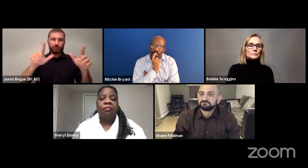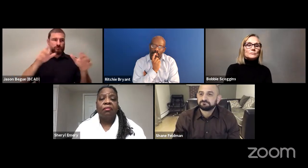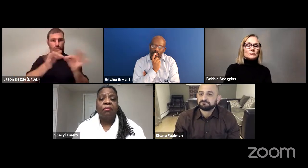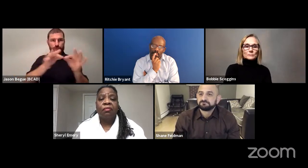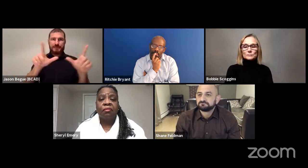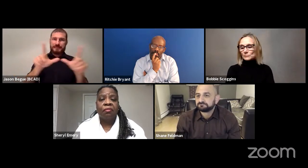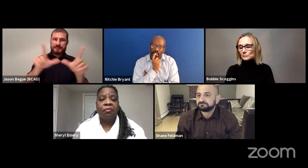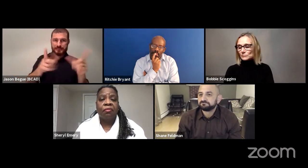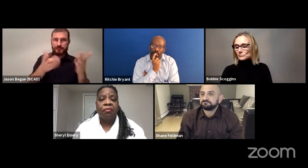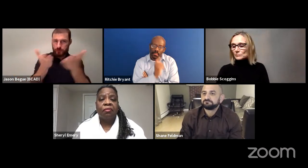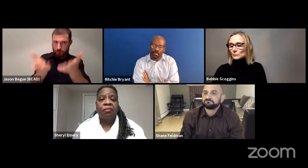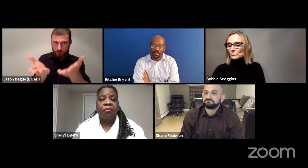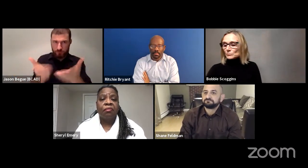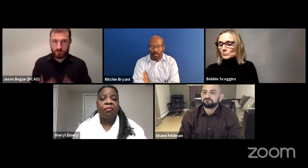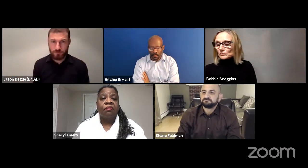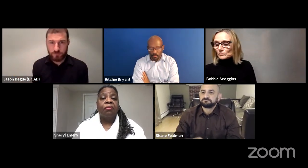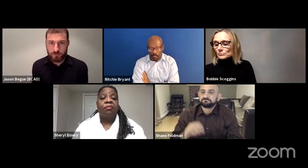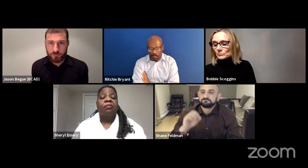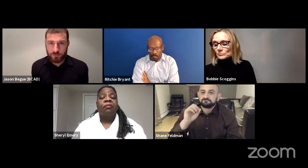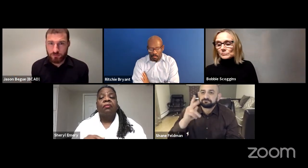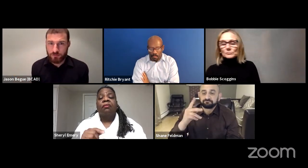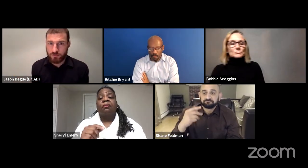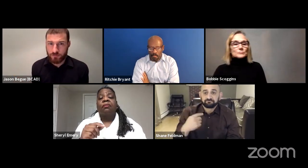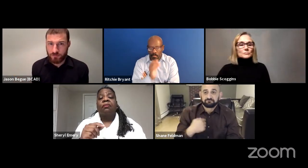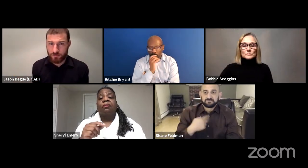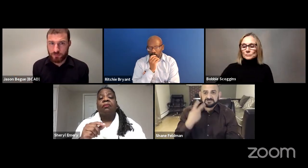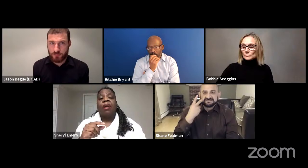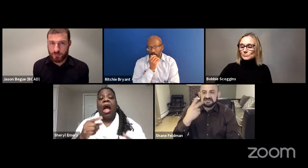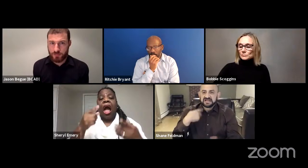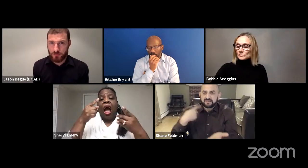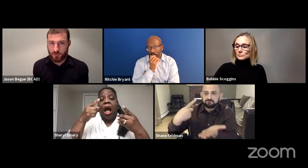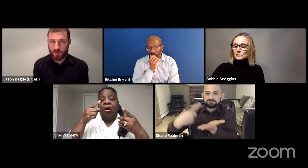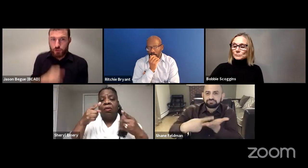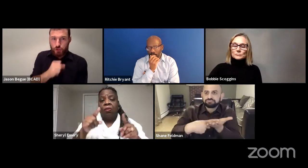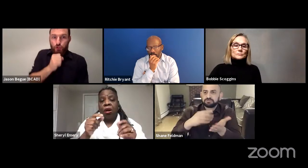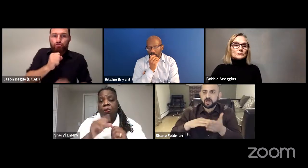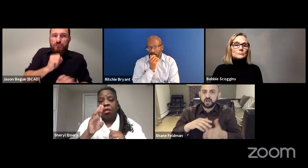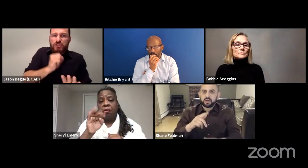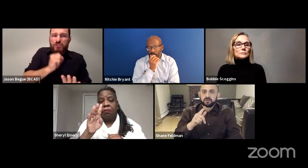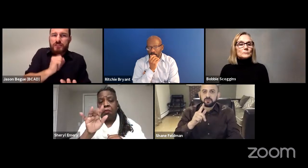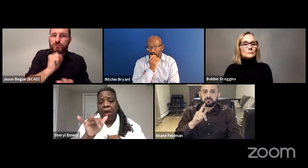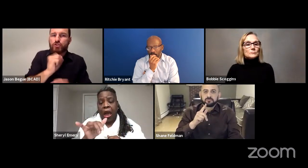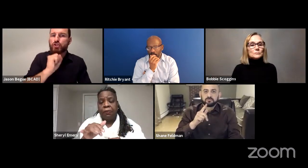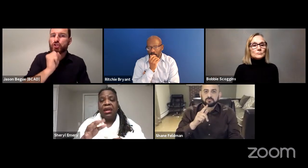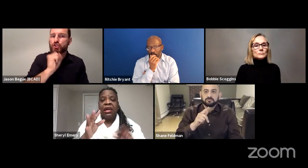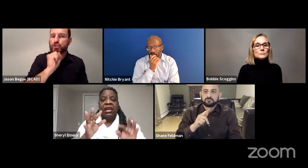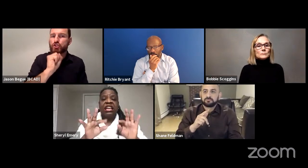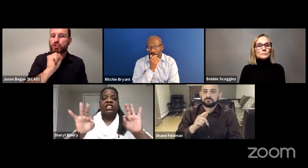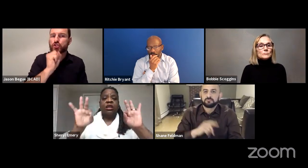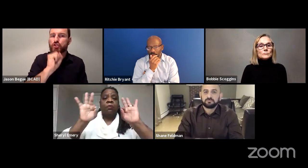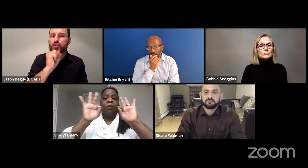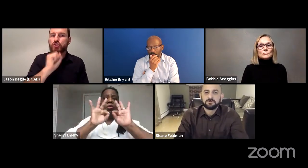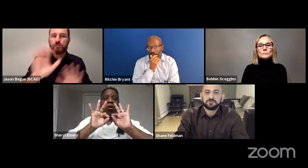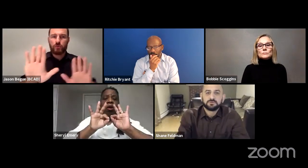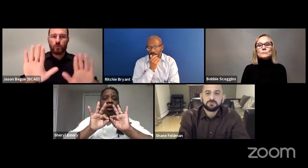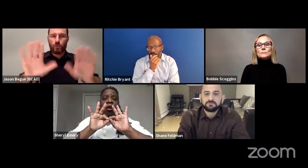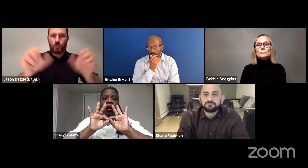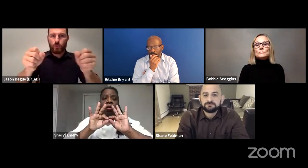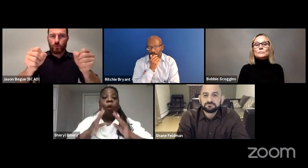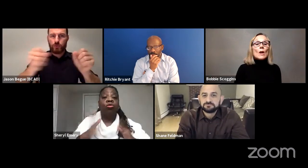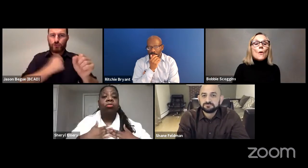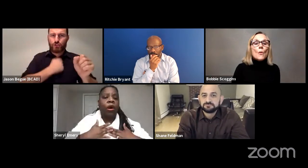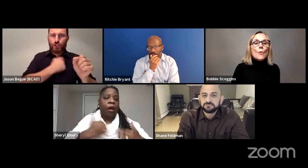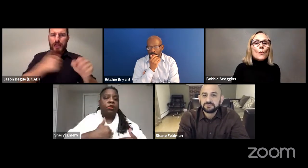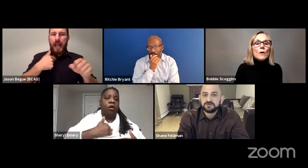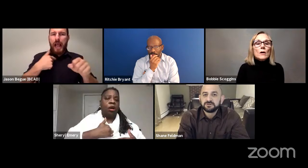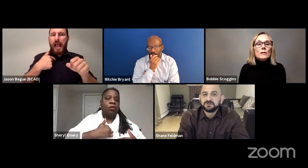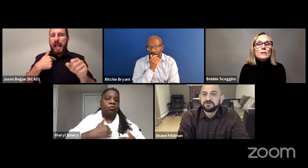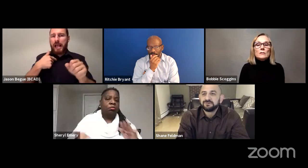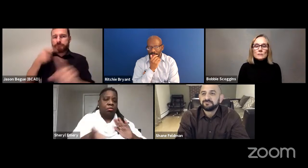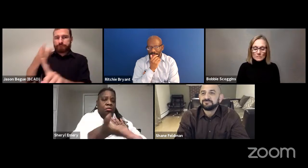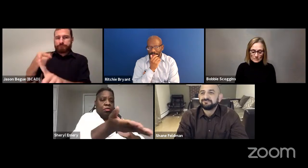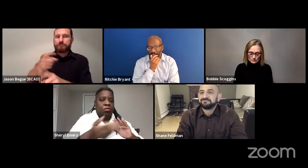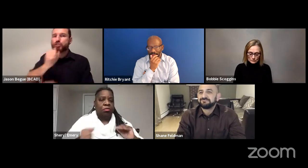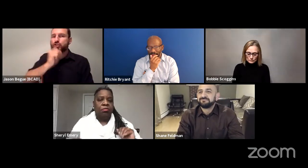In terms of oversight and who should provide it? I'm sorry, Shane first. Hold on one second,